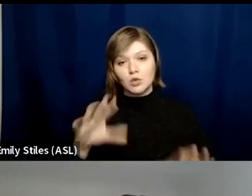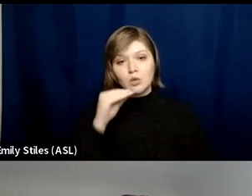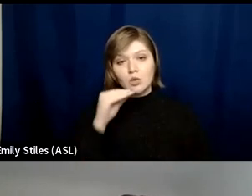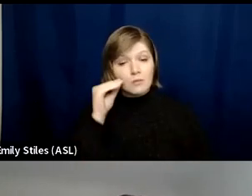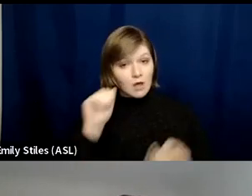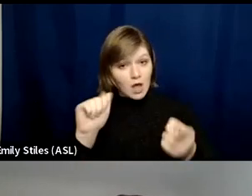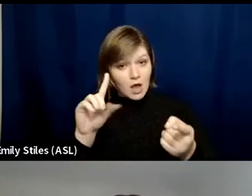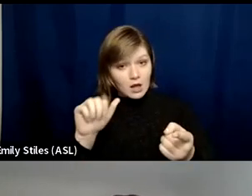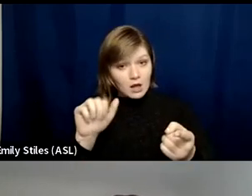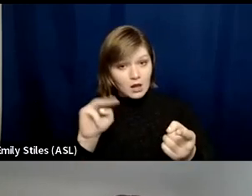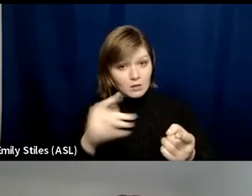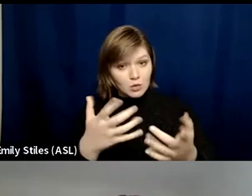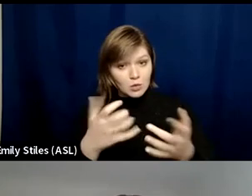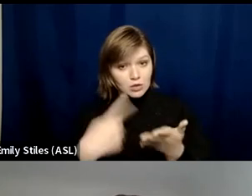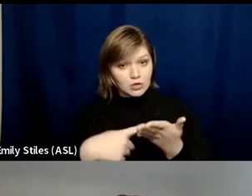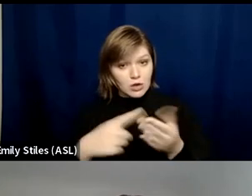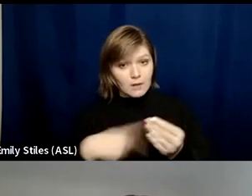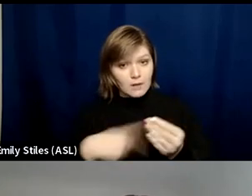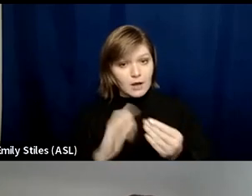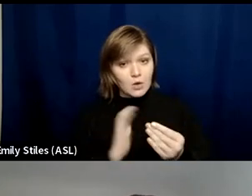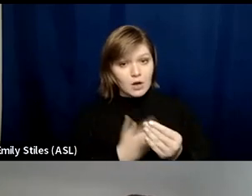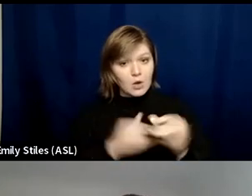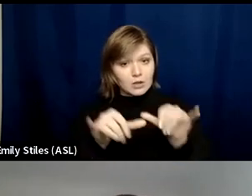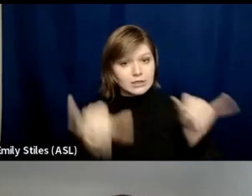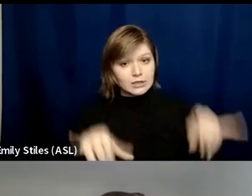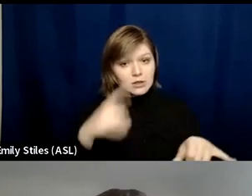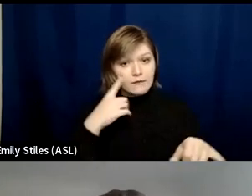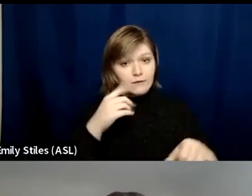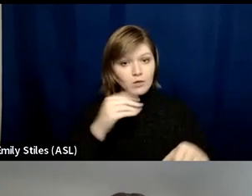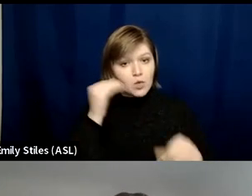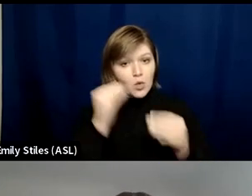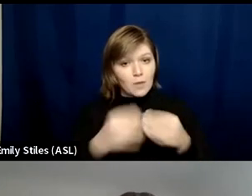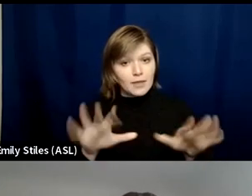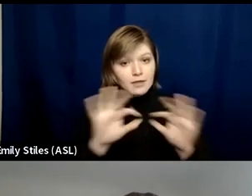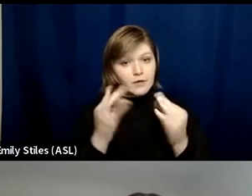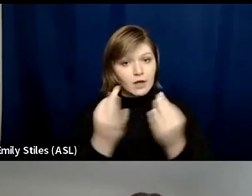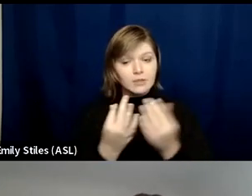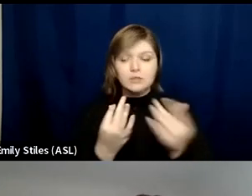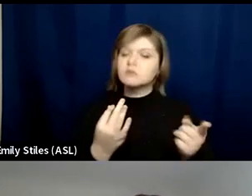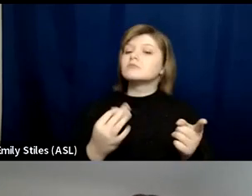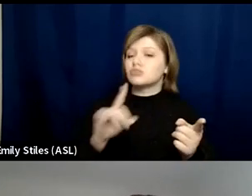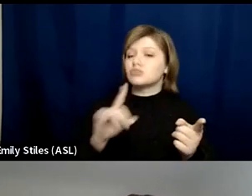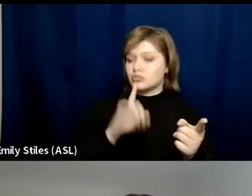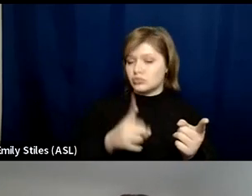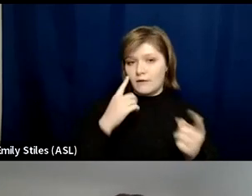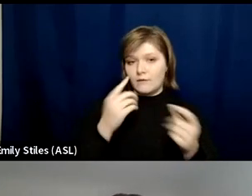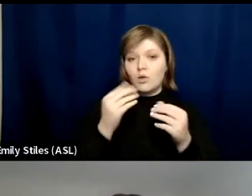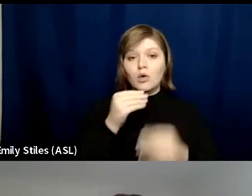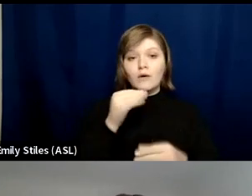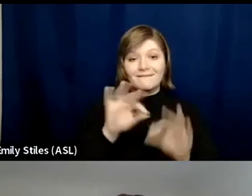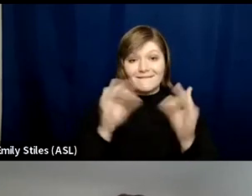Many of them are more regulatory in nature and they do what they have to, but something too much outside the box.